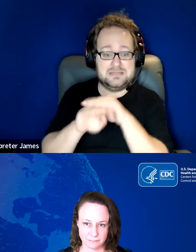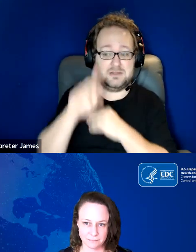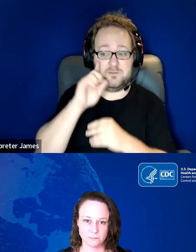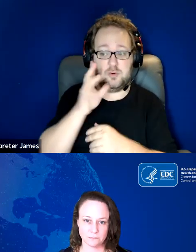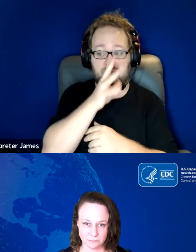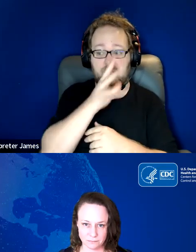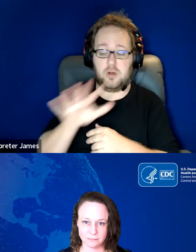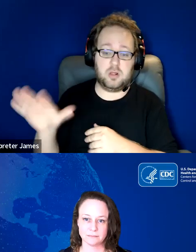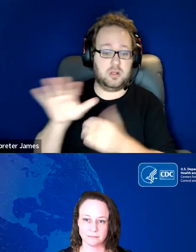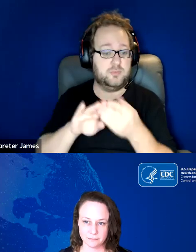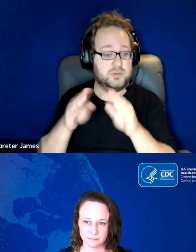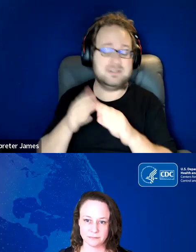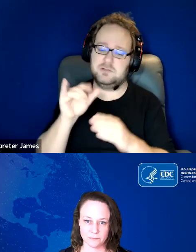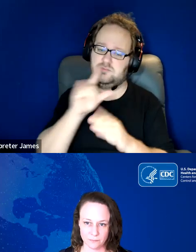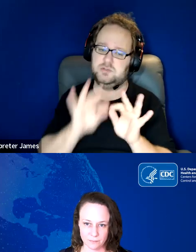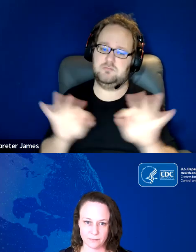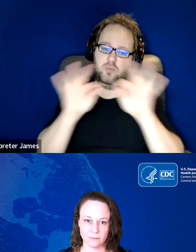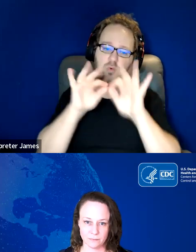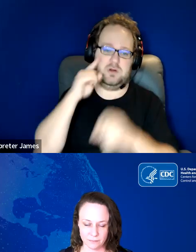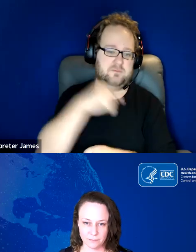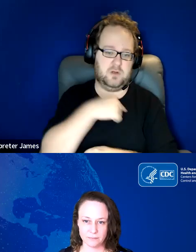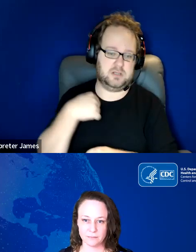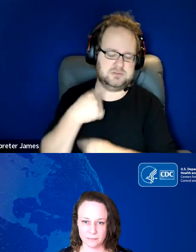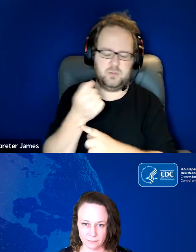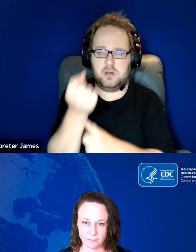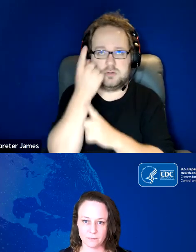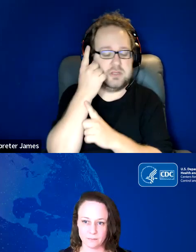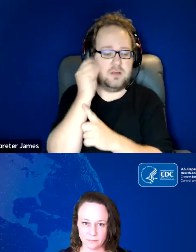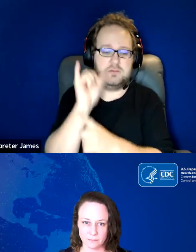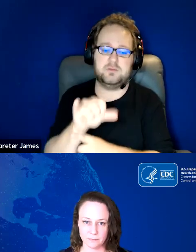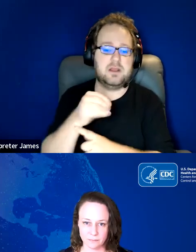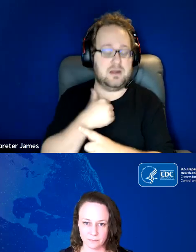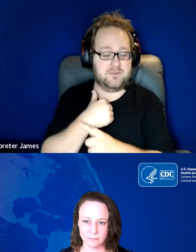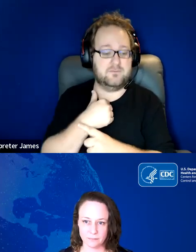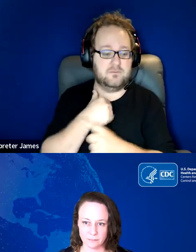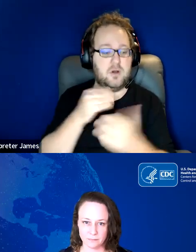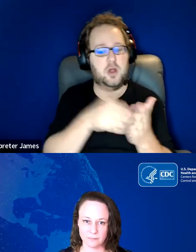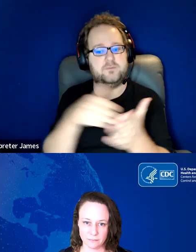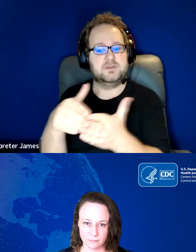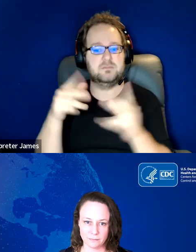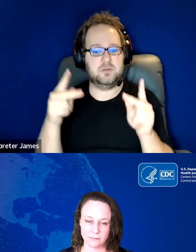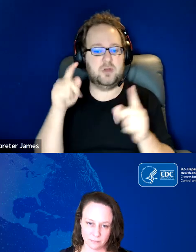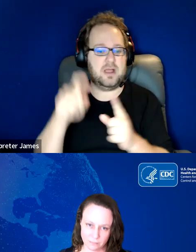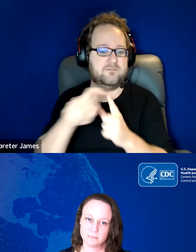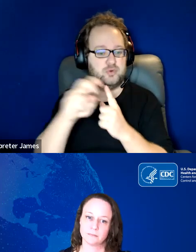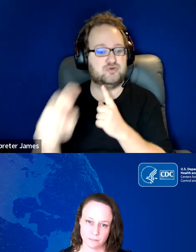especially an important to us and we totally understand that there are often people have to travel further to find vaccine